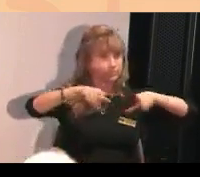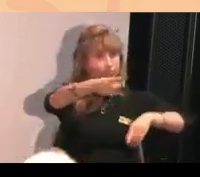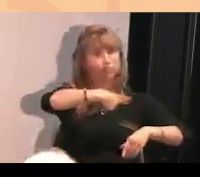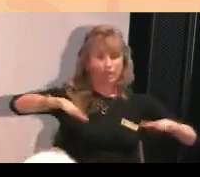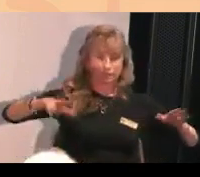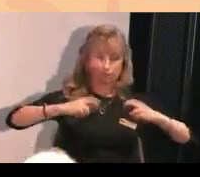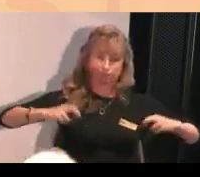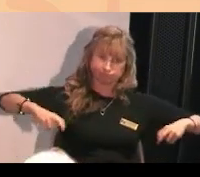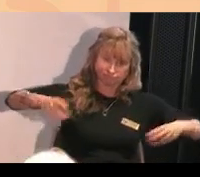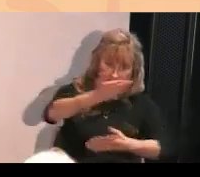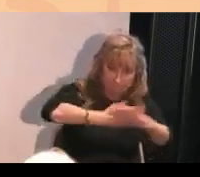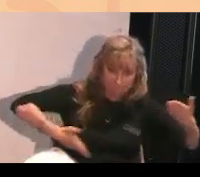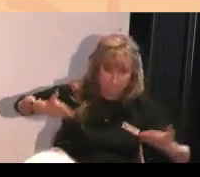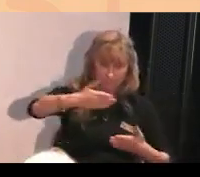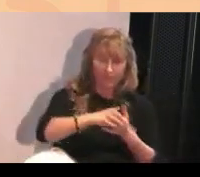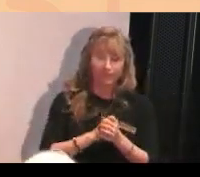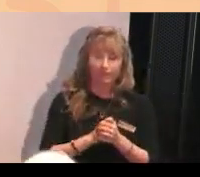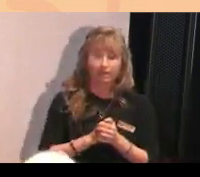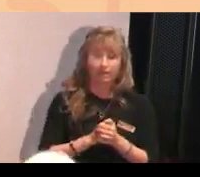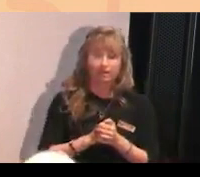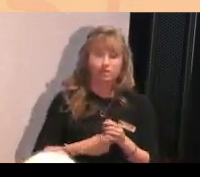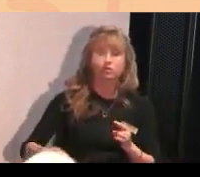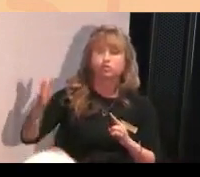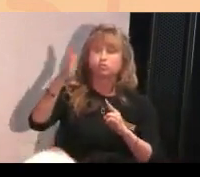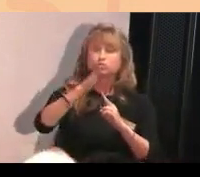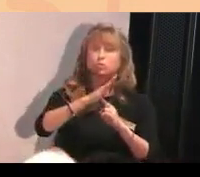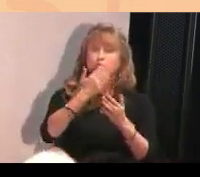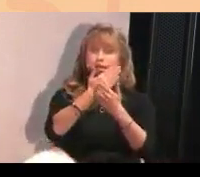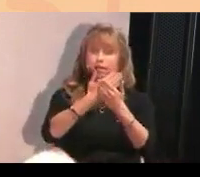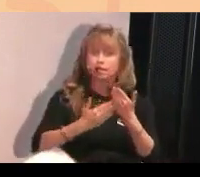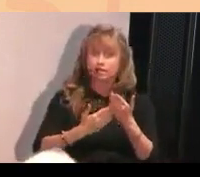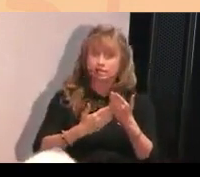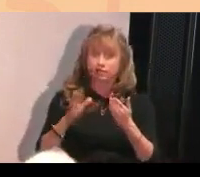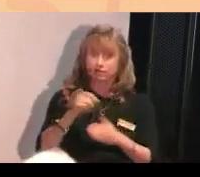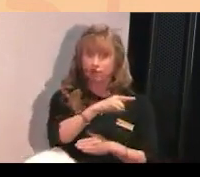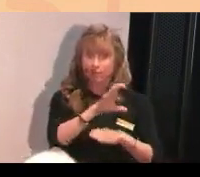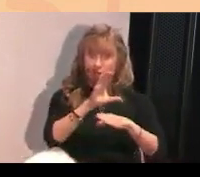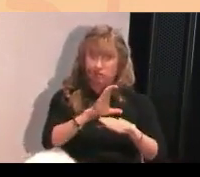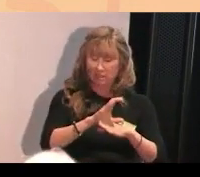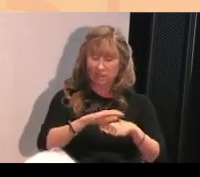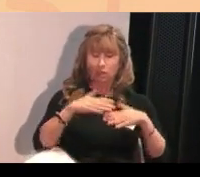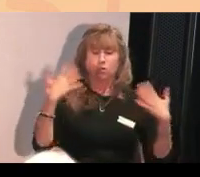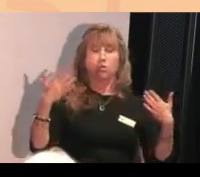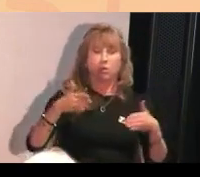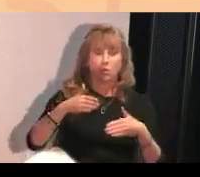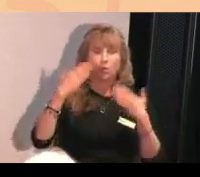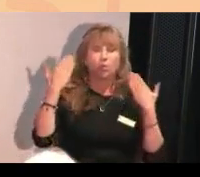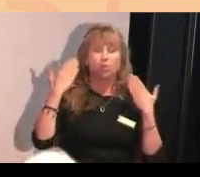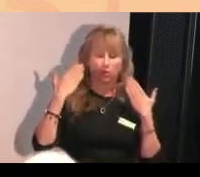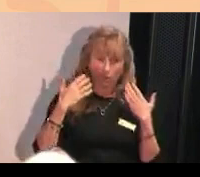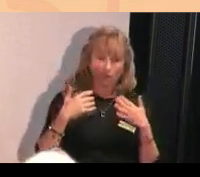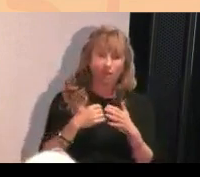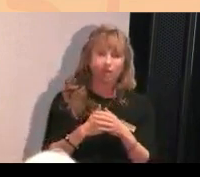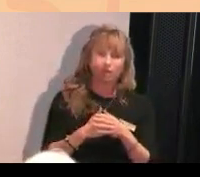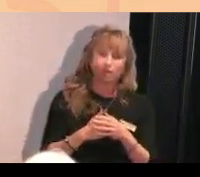the main findings of the NIACA consultation was overwhelmingly overwhelming but qualified support